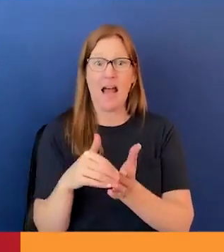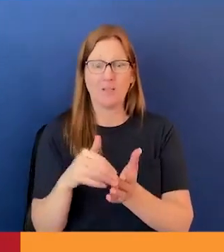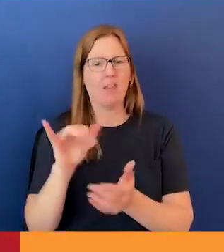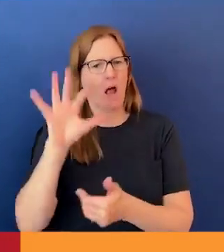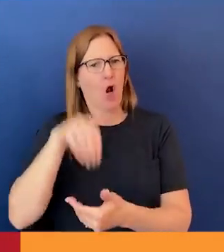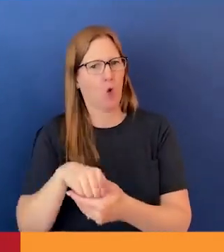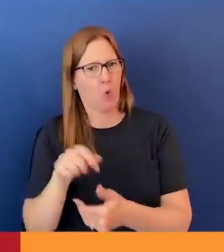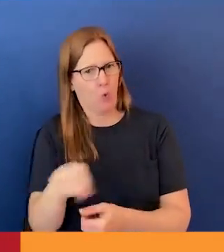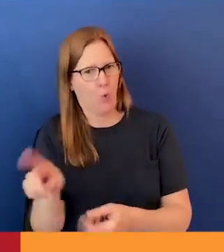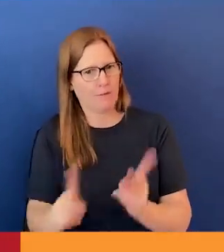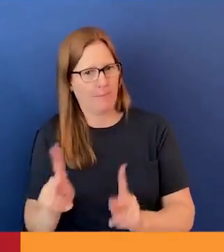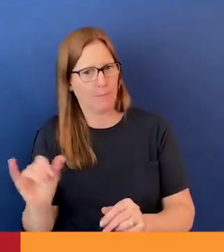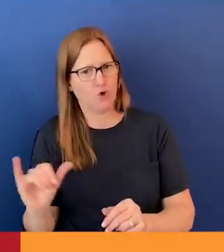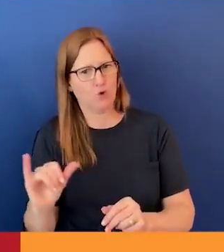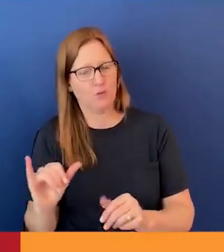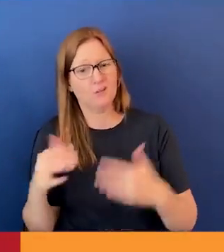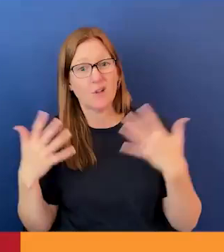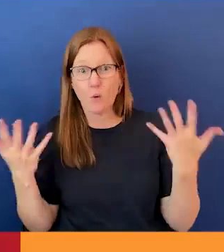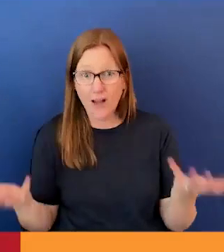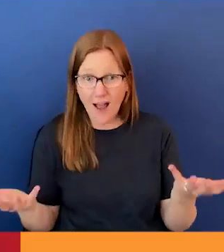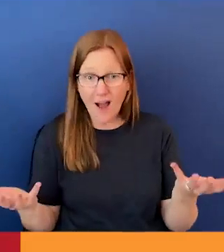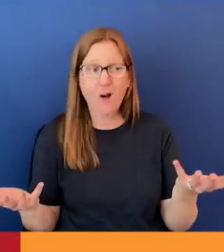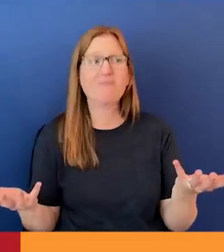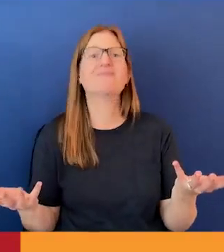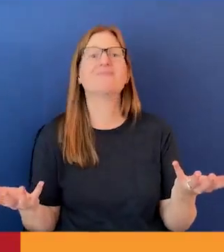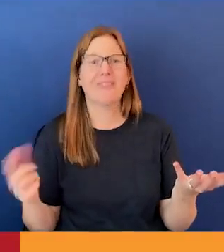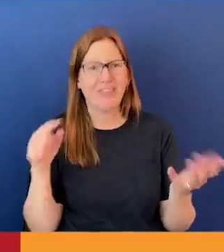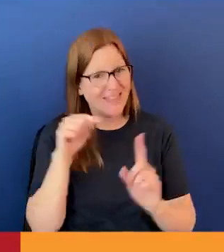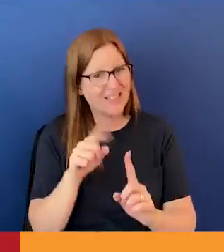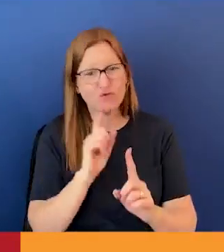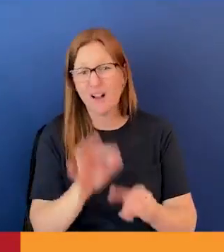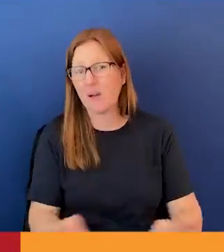So, having said all this, you see this is a very important prize challenge